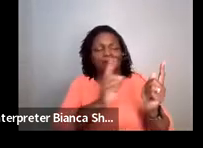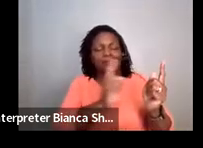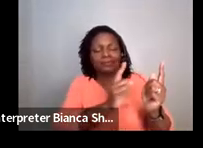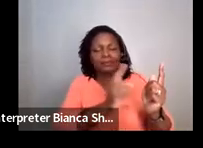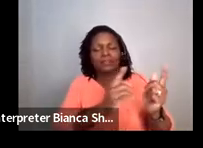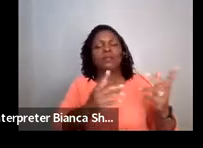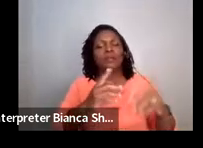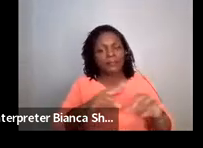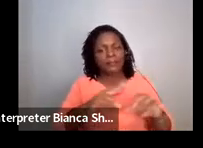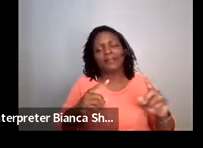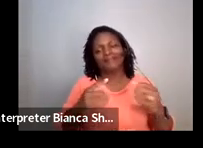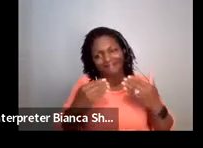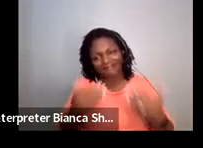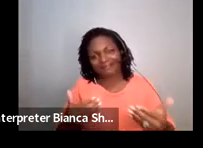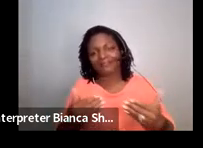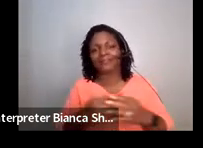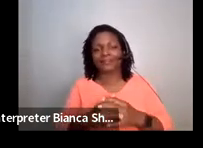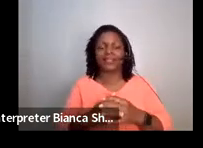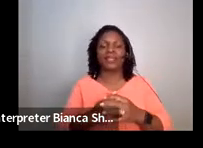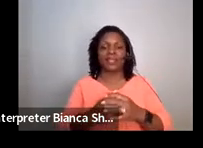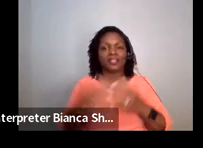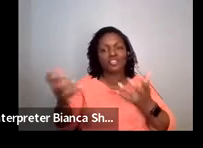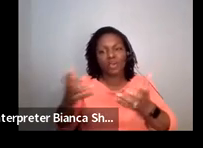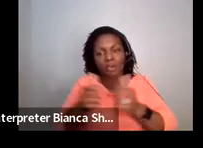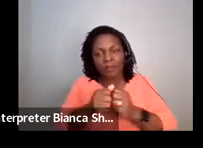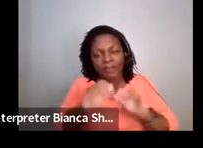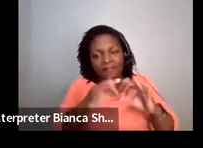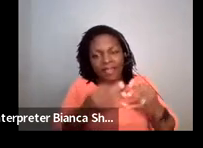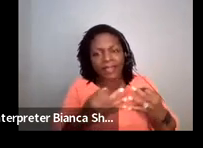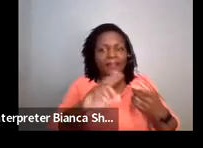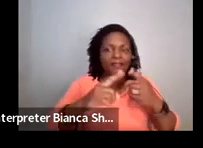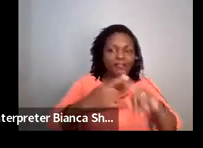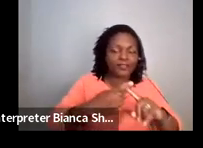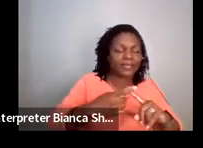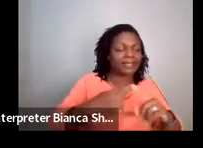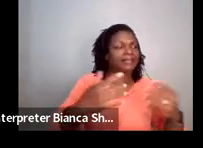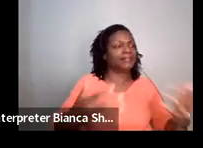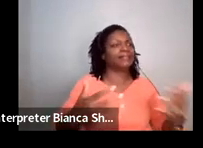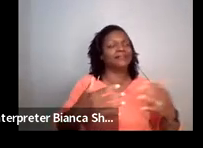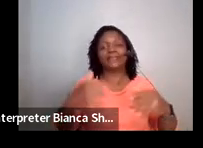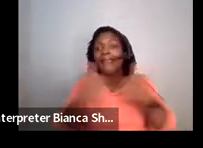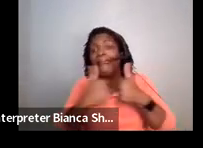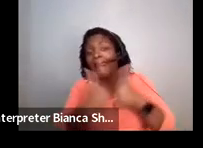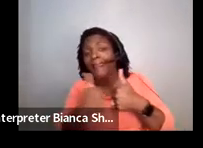We want you to talk with family and friends, games crossword puzzles who don't go anything that can keep you mentally active.